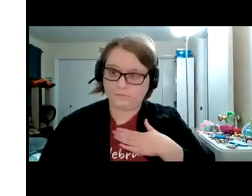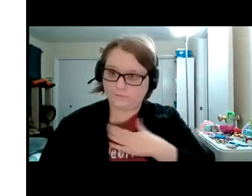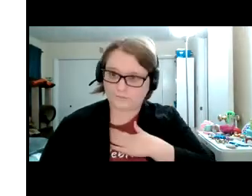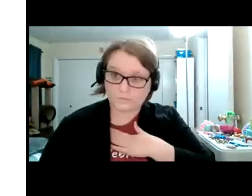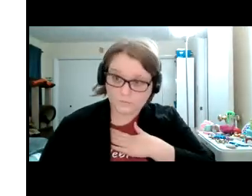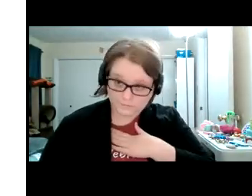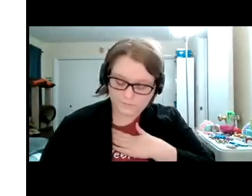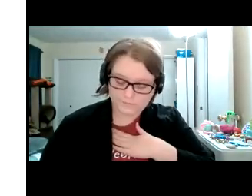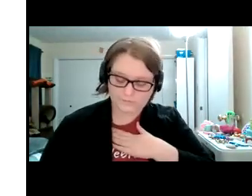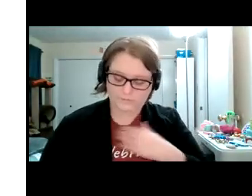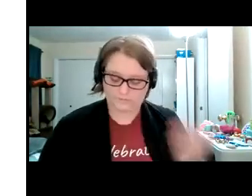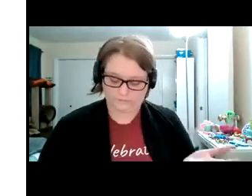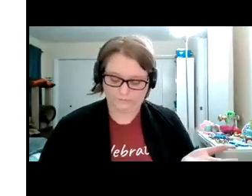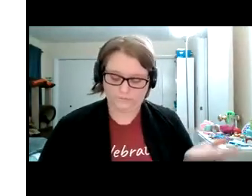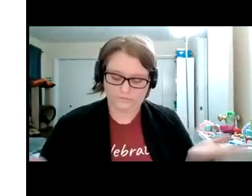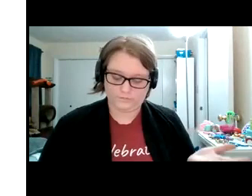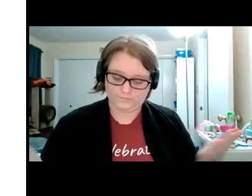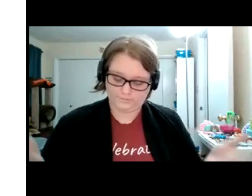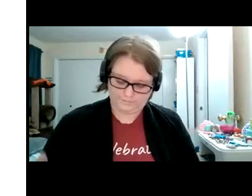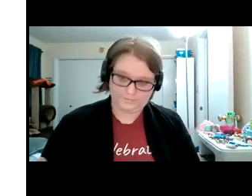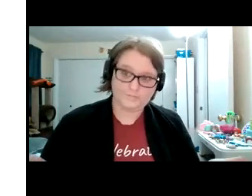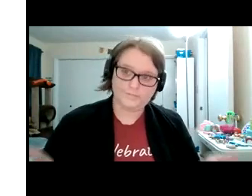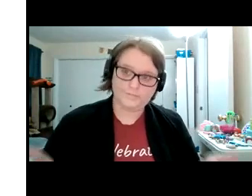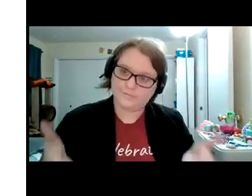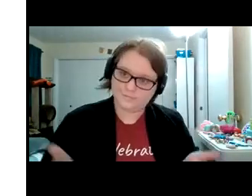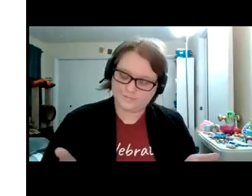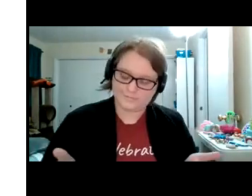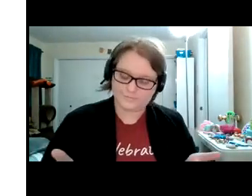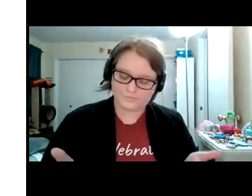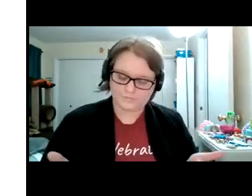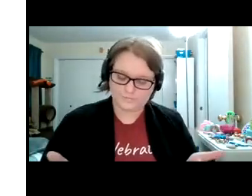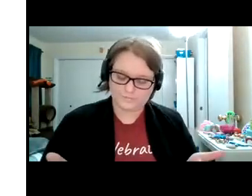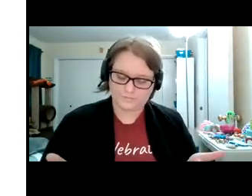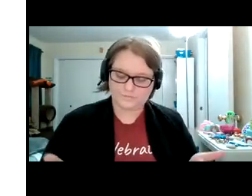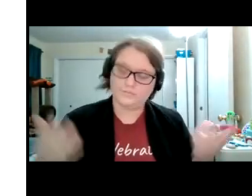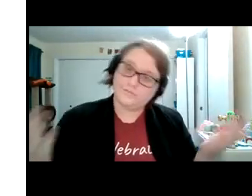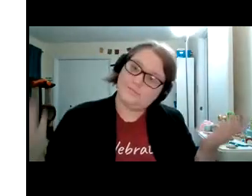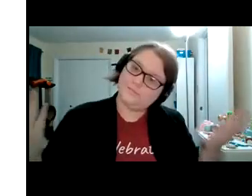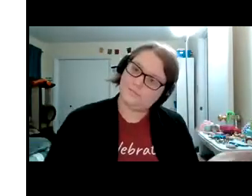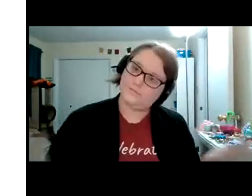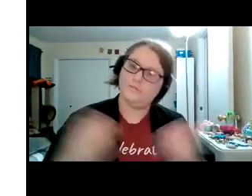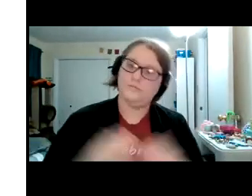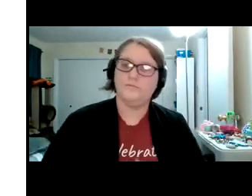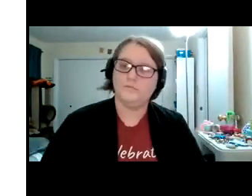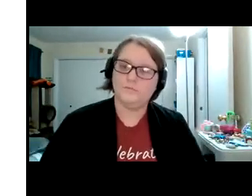disabled autistic adult who uses an AAC device to communicate and has caregivers to live as